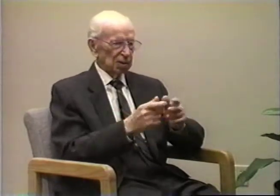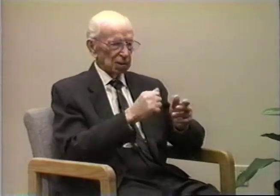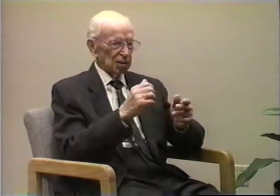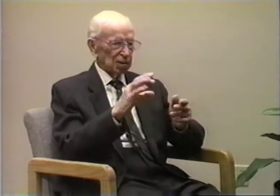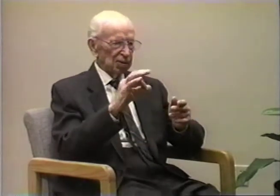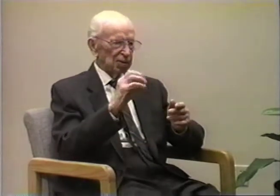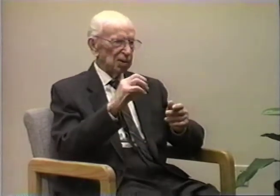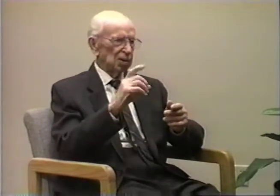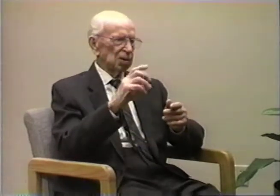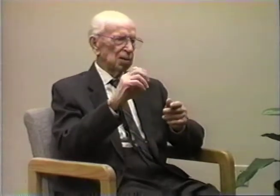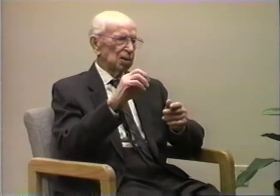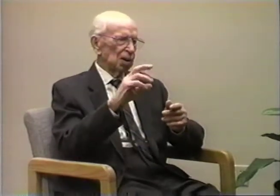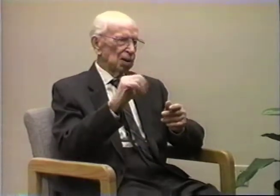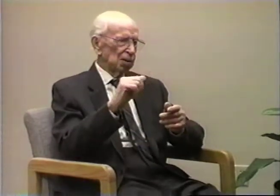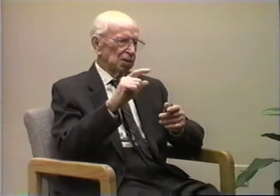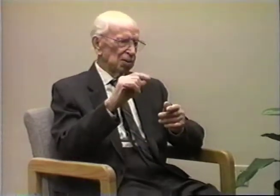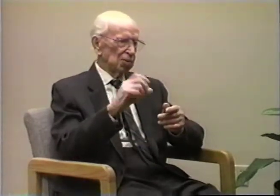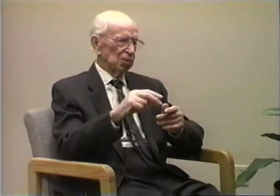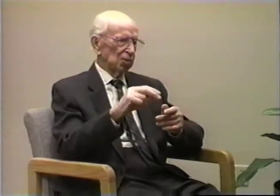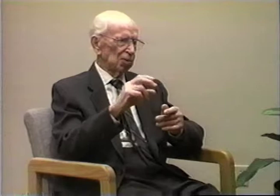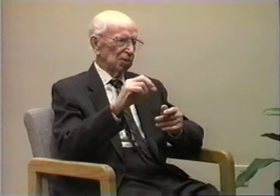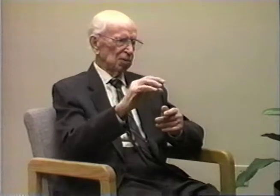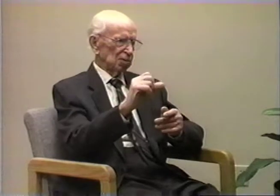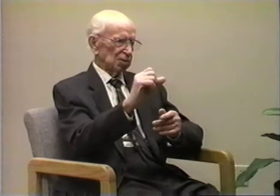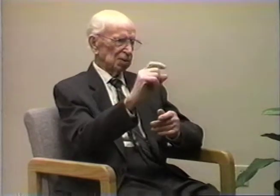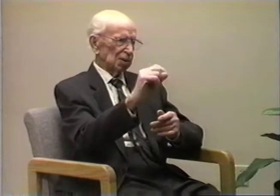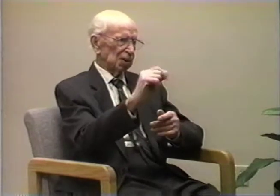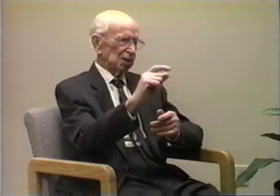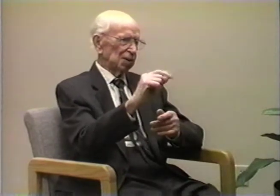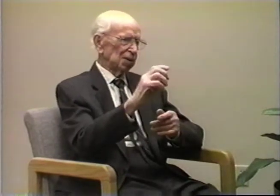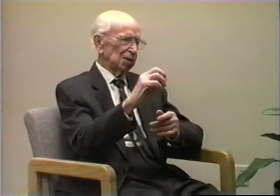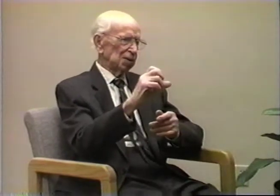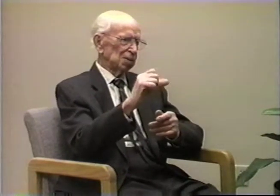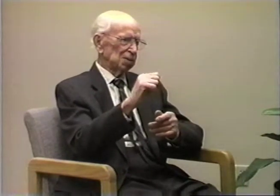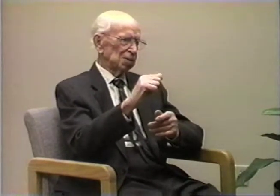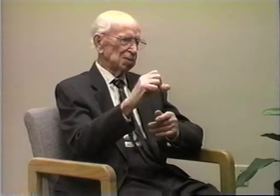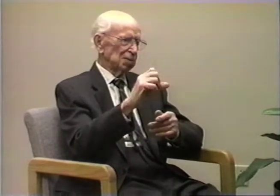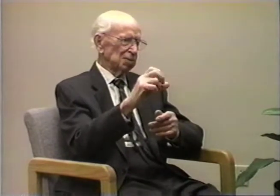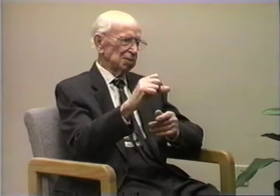which would allow for the creation of a home office,